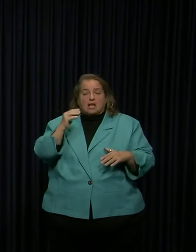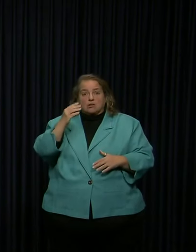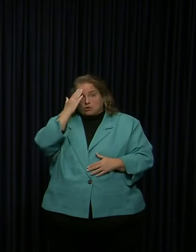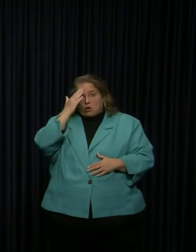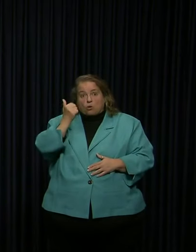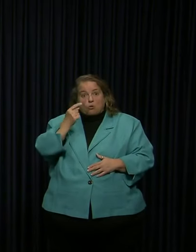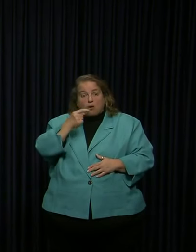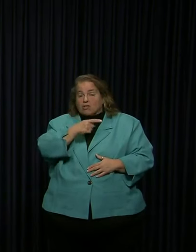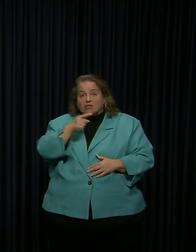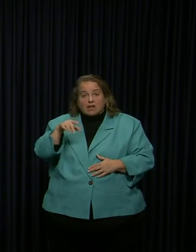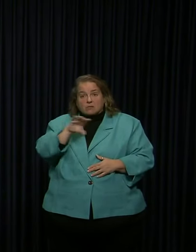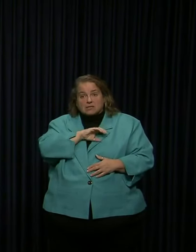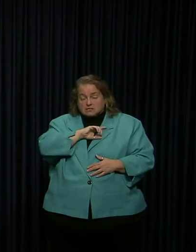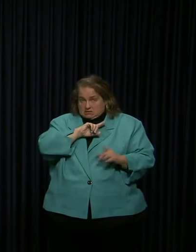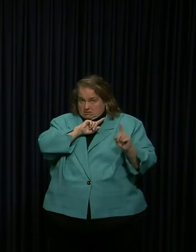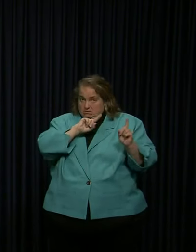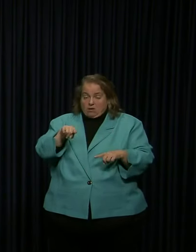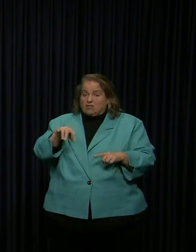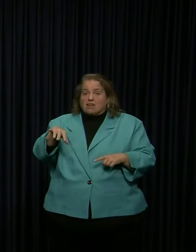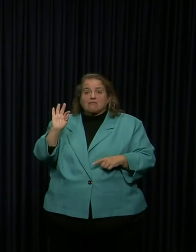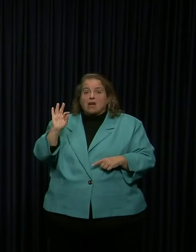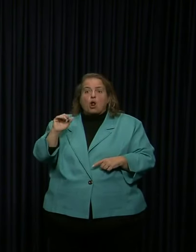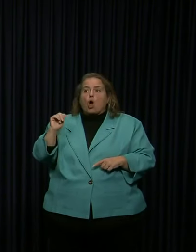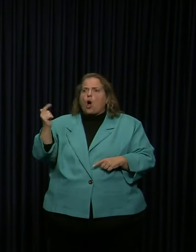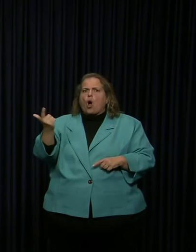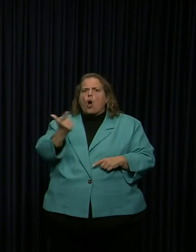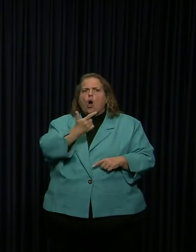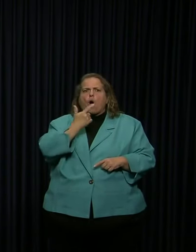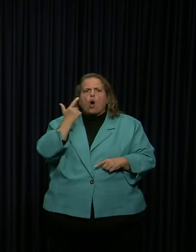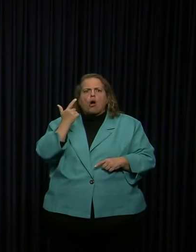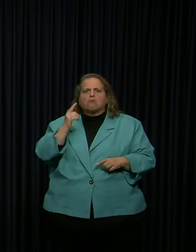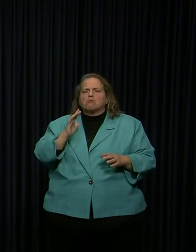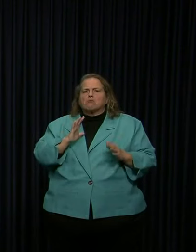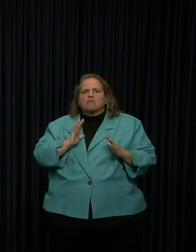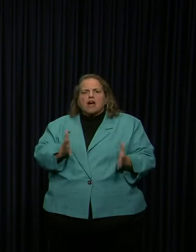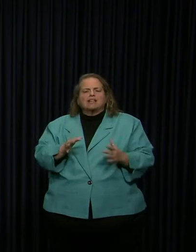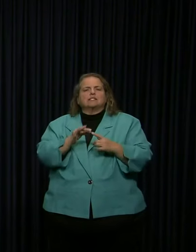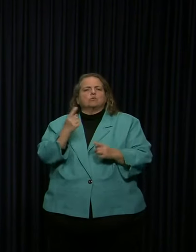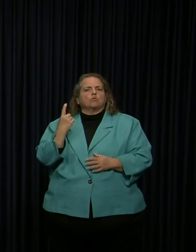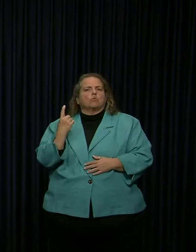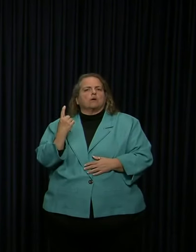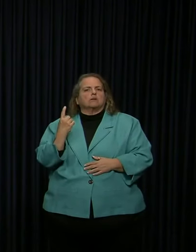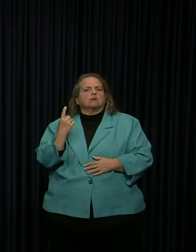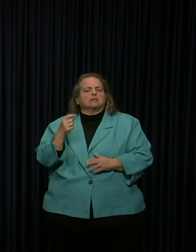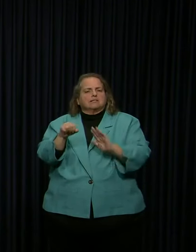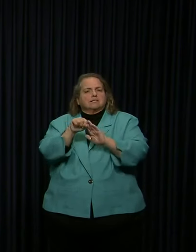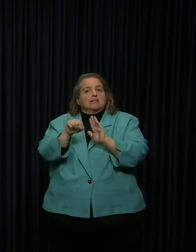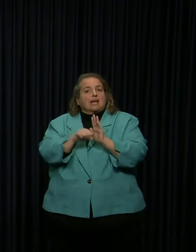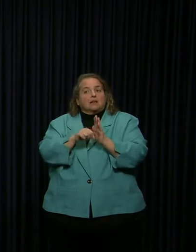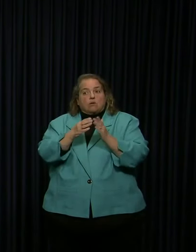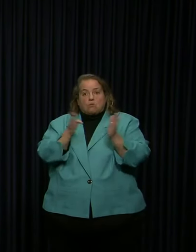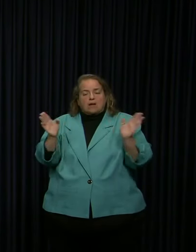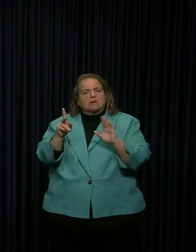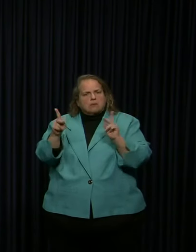ARE. AND I DON'T -- I MEAN, WE PUT DID STORIES AND THE DRAMATIC